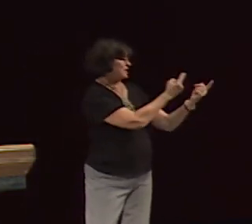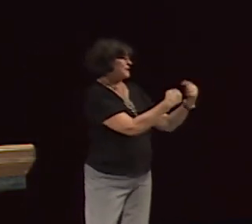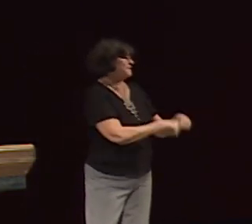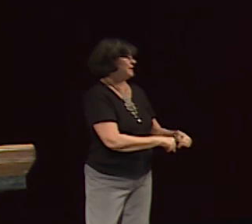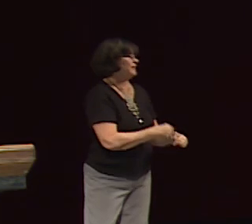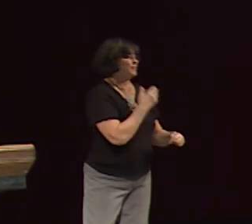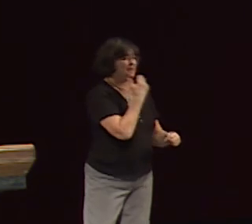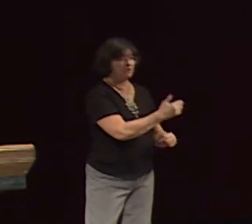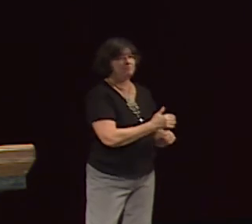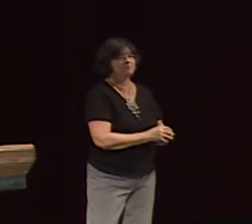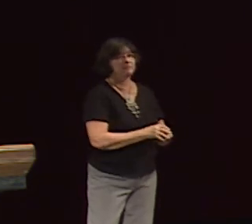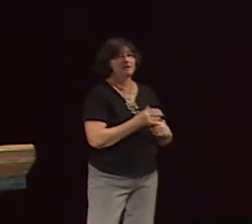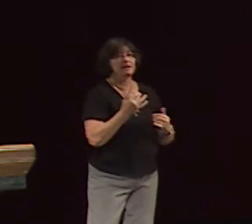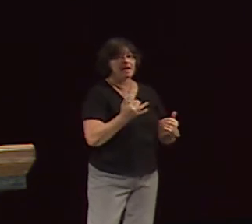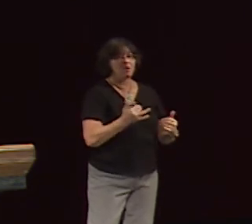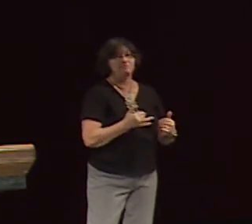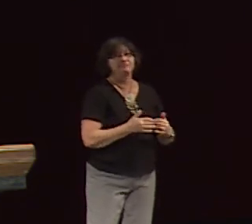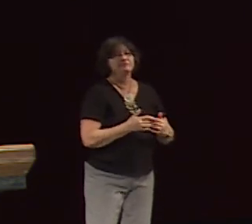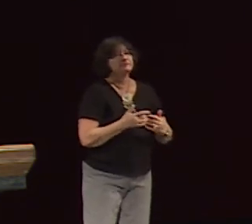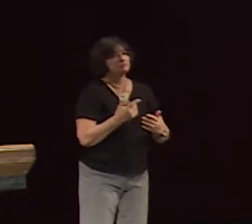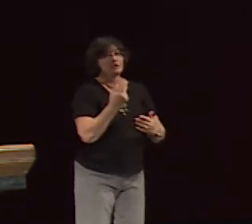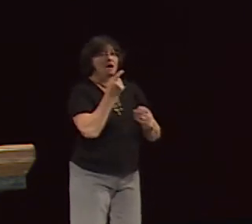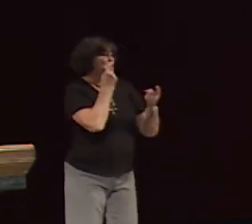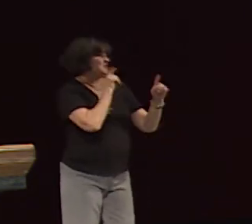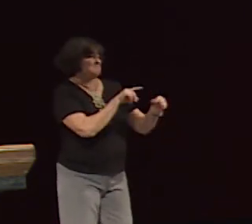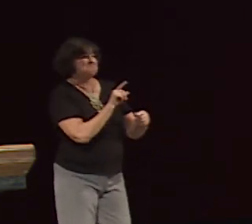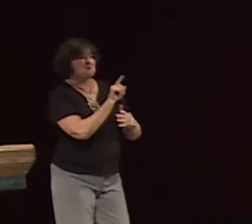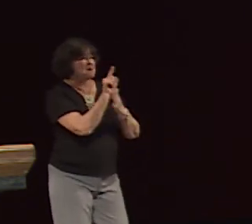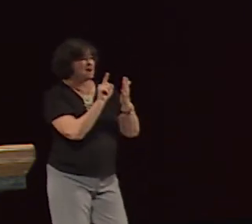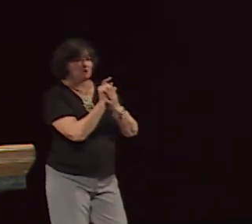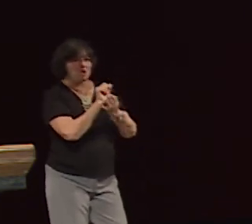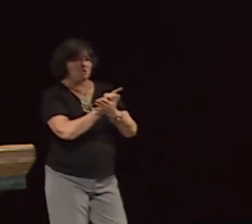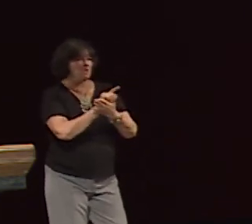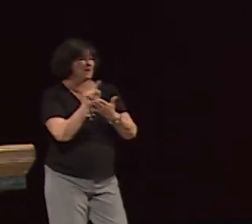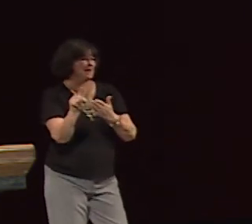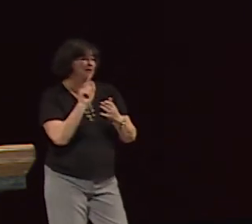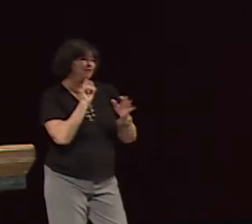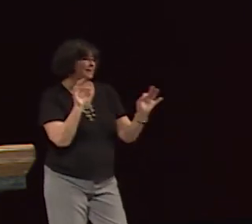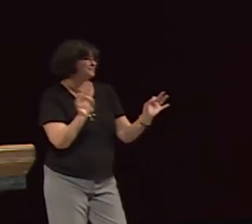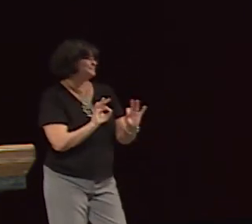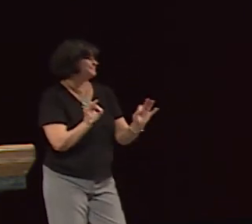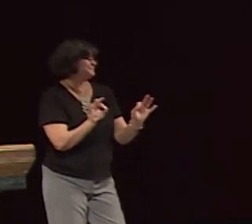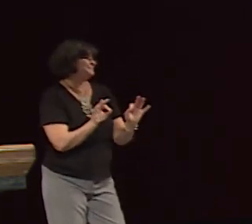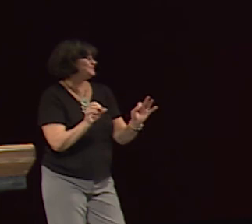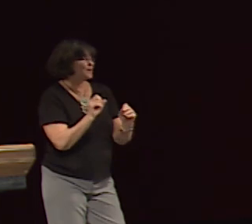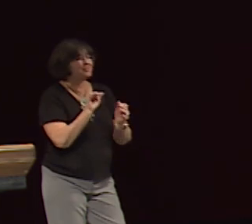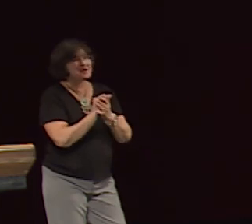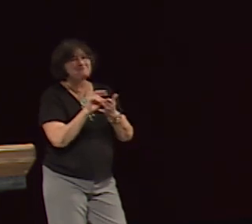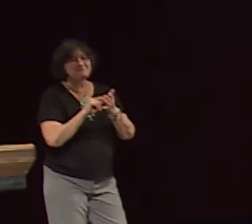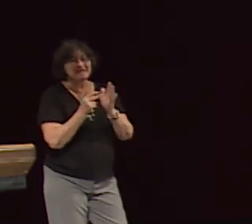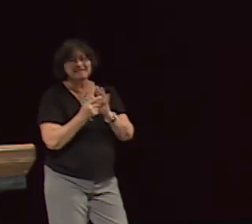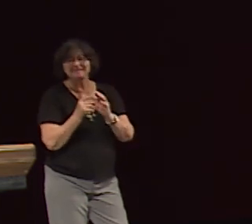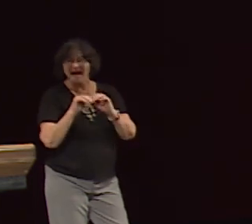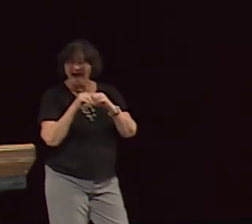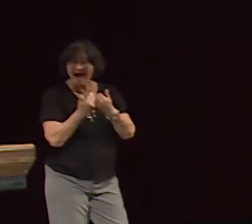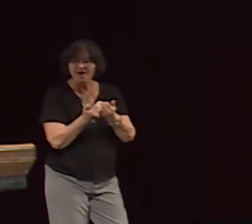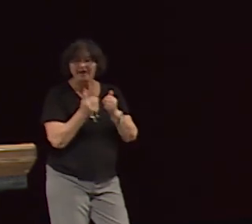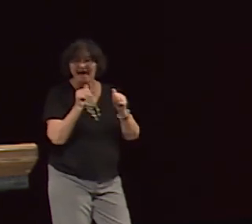so thank you very much for coming forward. Um, now, I agree. One hour a week is nothing in the grand scan of things.